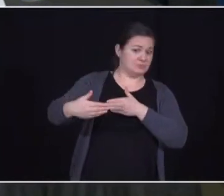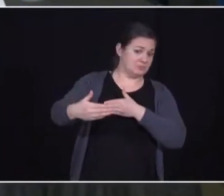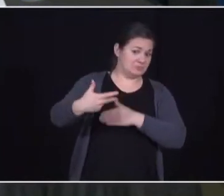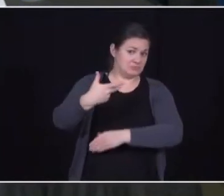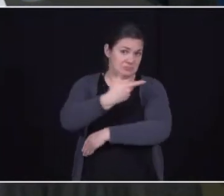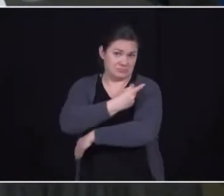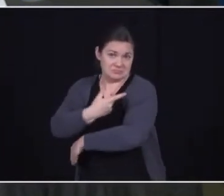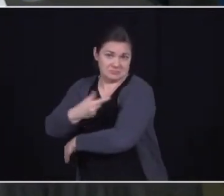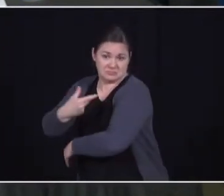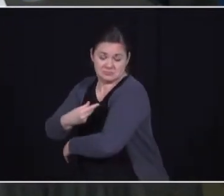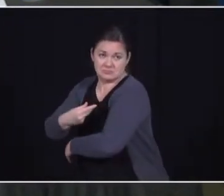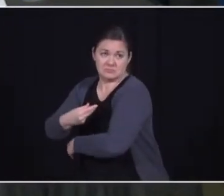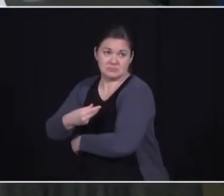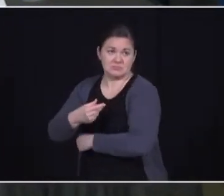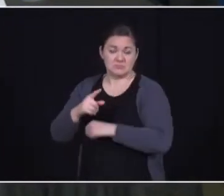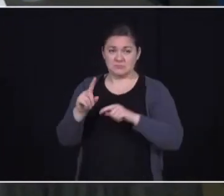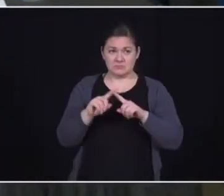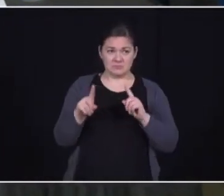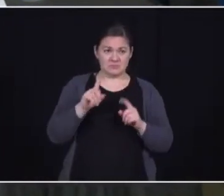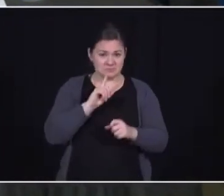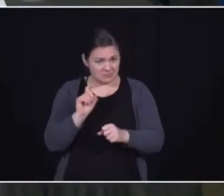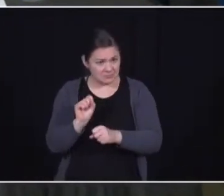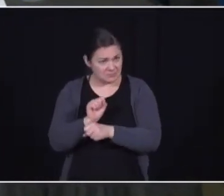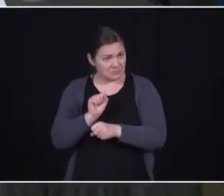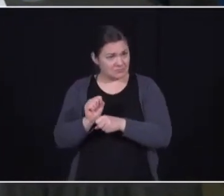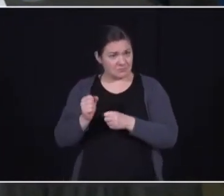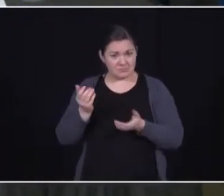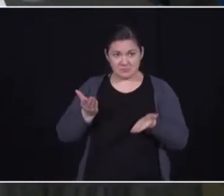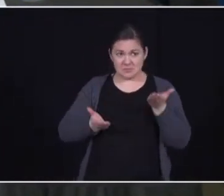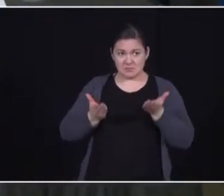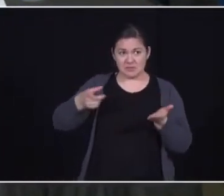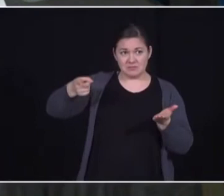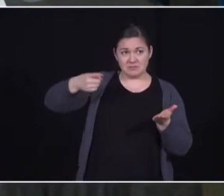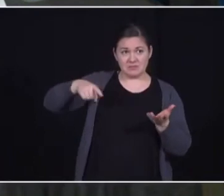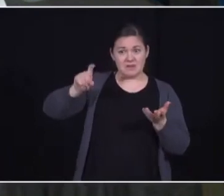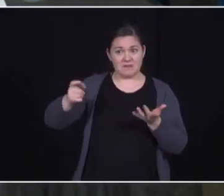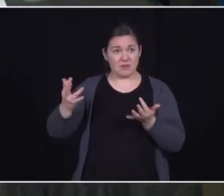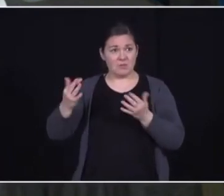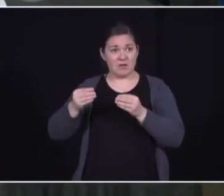about paramedics, I know you mentioned that the expectation is that they will receive the vaccine